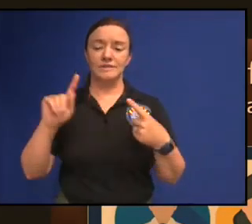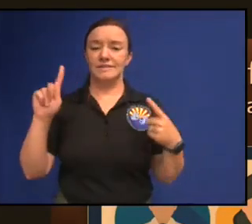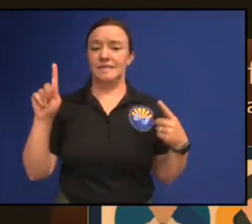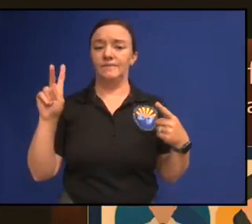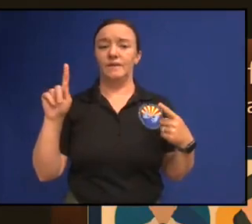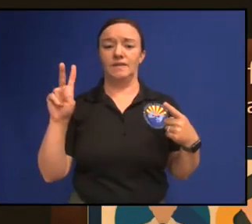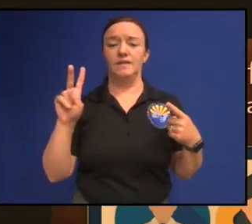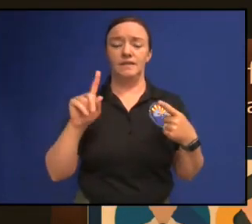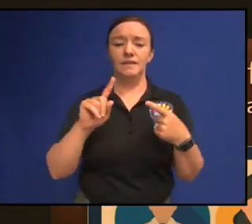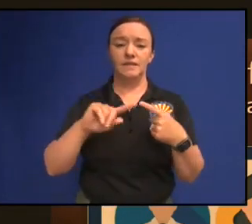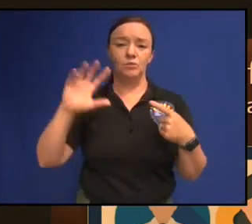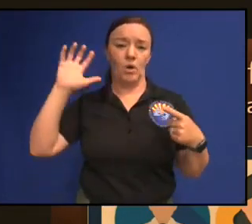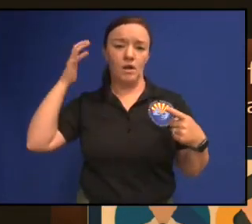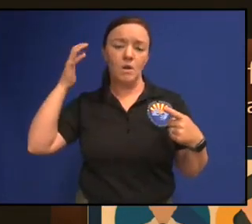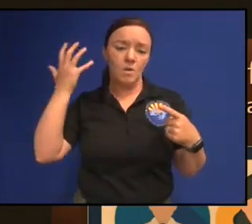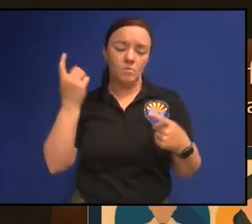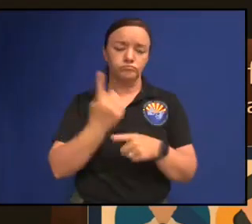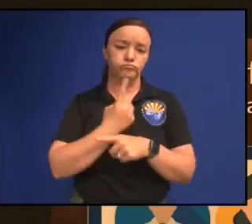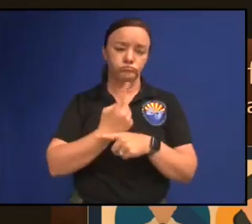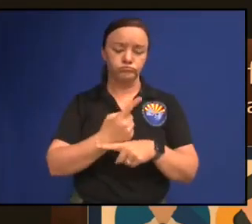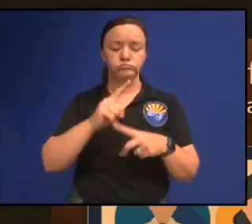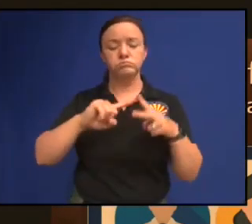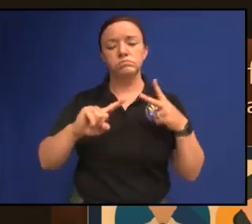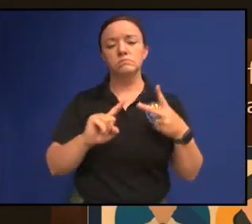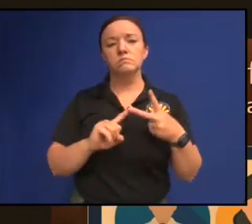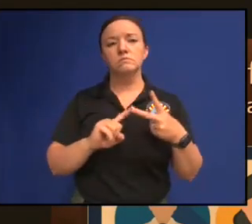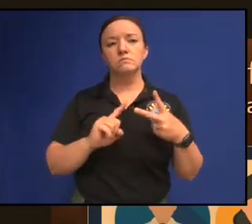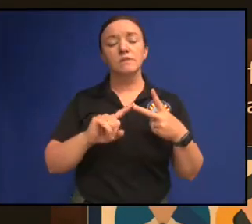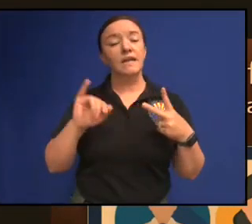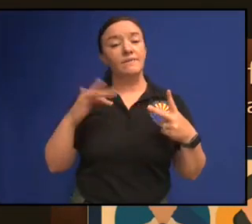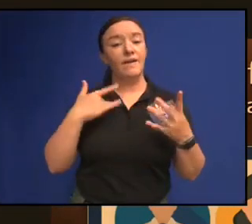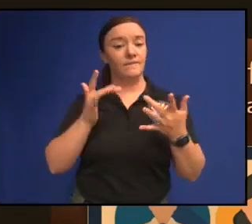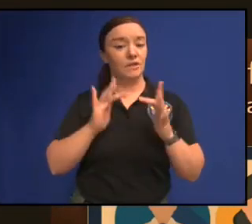NEXT, IF YOU HAVE INTERNET ACCESS -- HOPEFULLY YOU